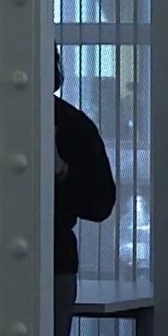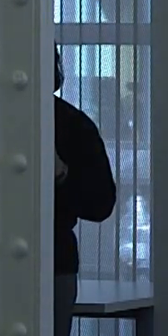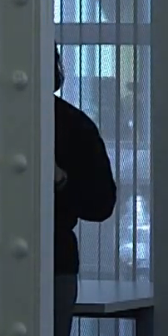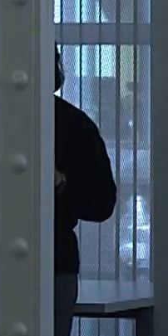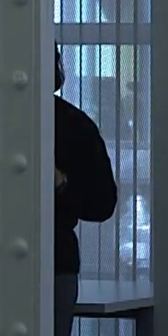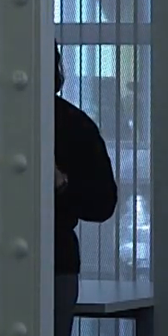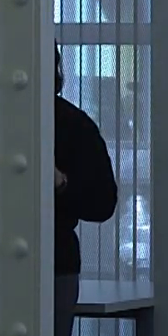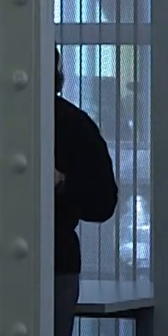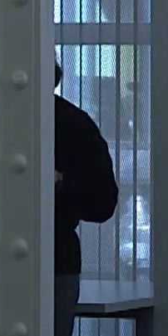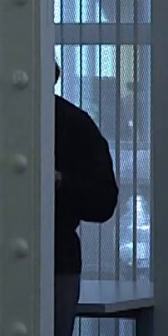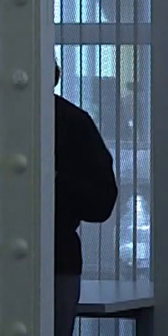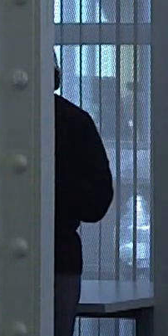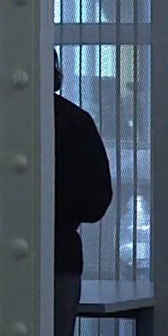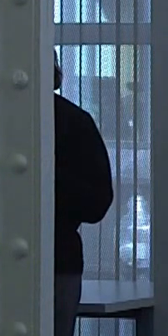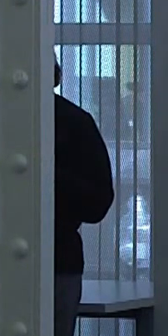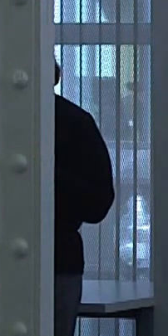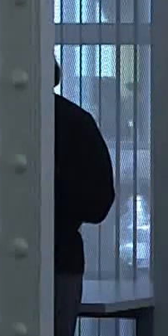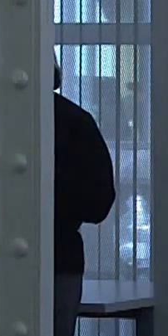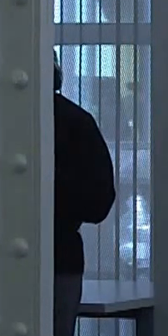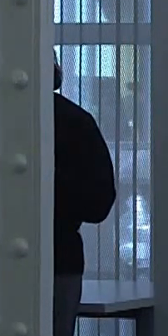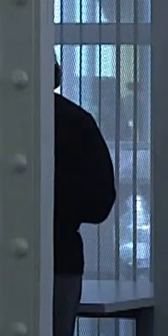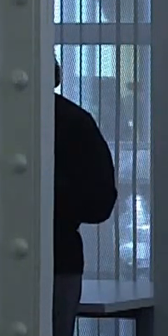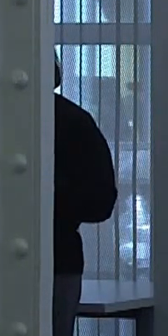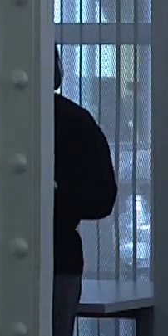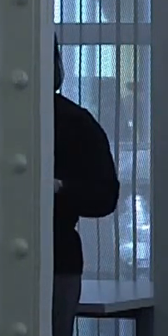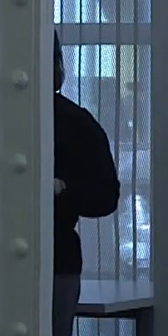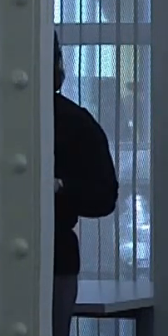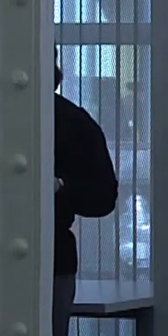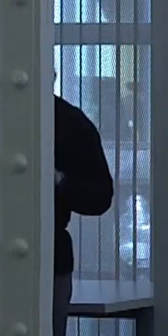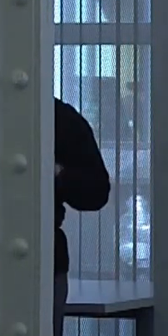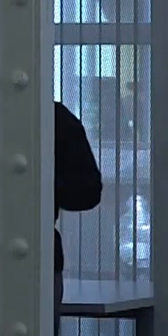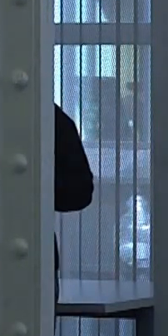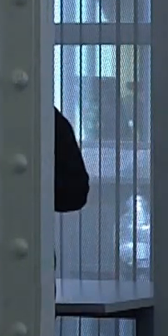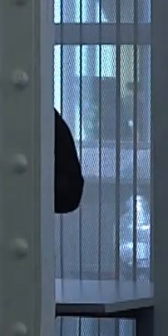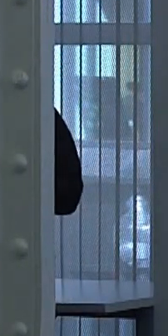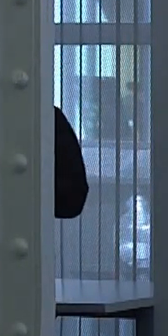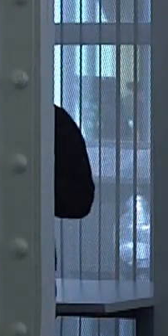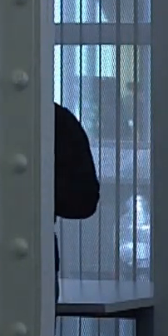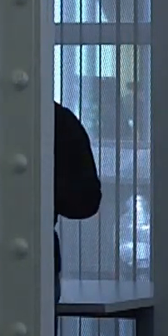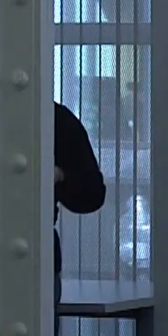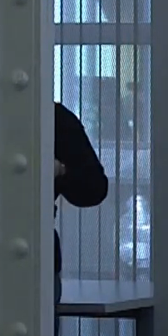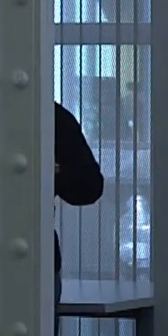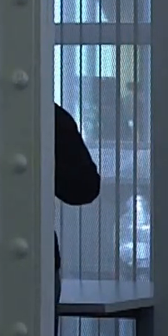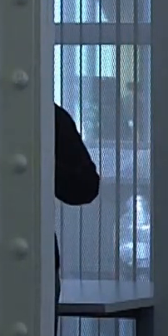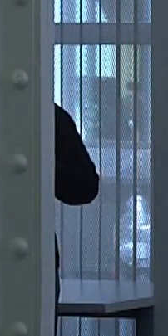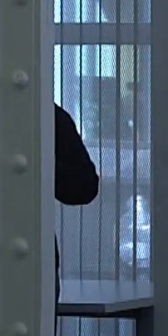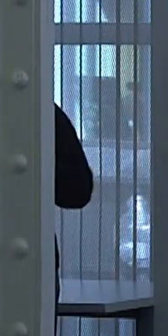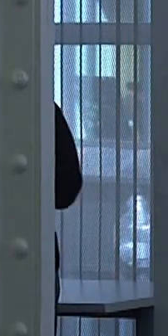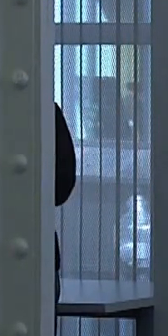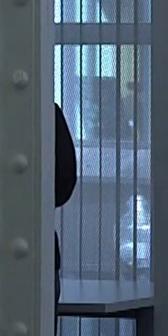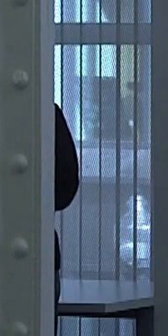and talk to you just a little bit. So what I mean when I say I'm being super is that I was hurting myself